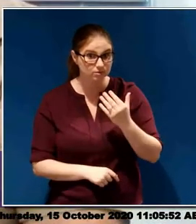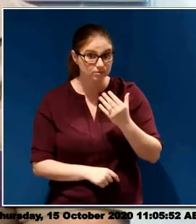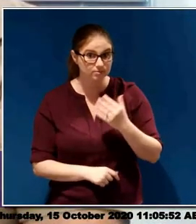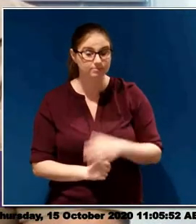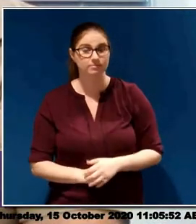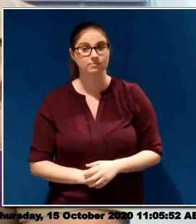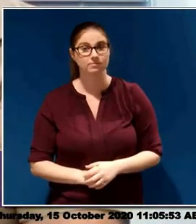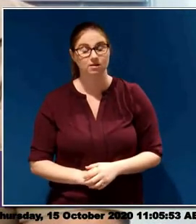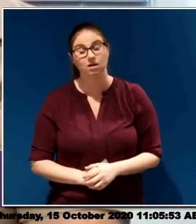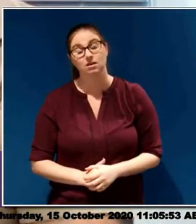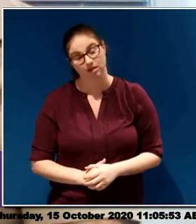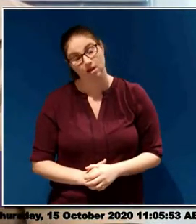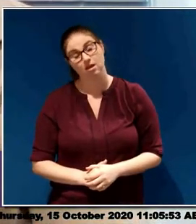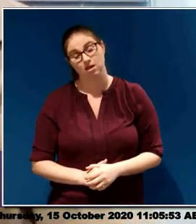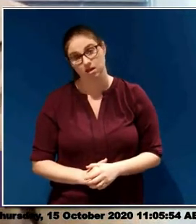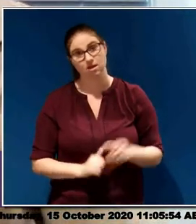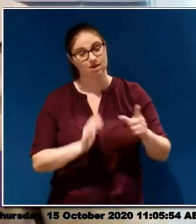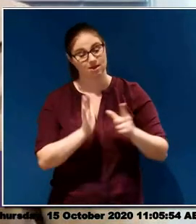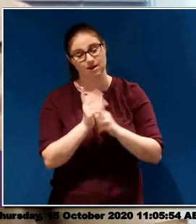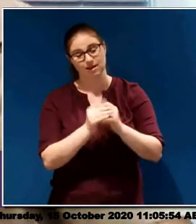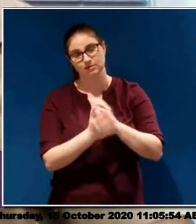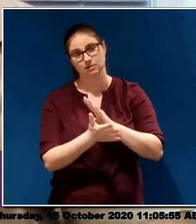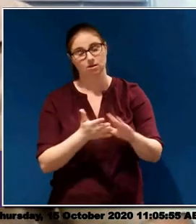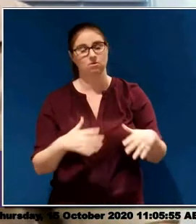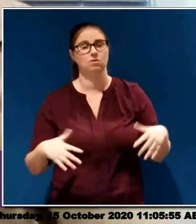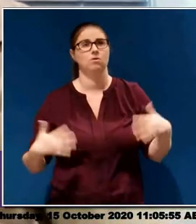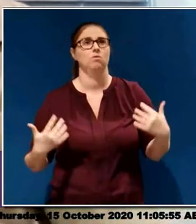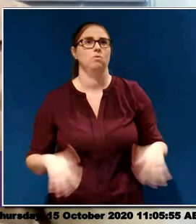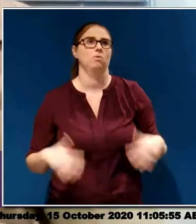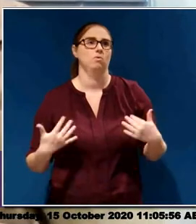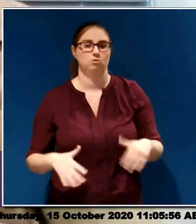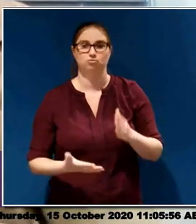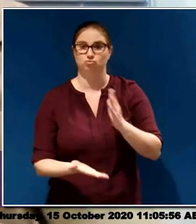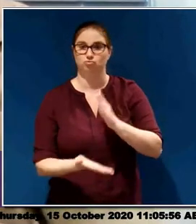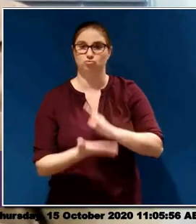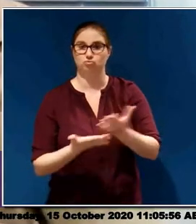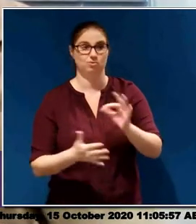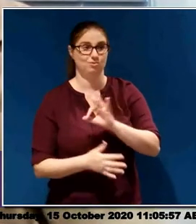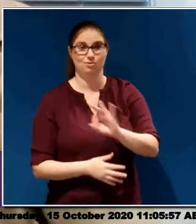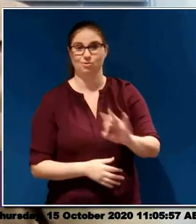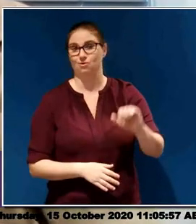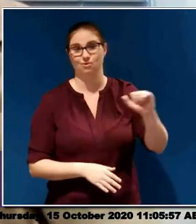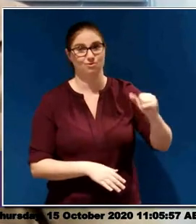out of her scope because she dealt with the primary schools, but she was just